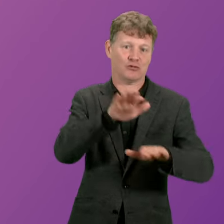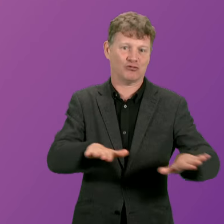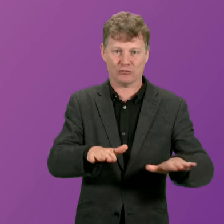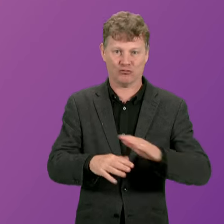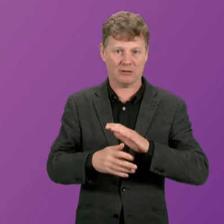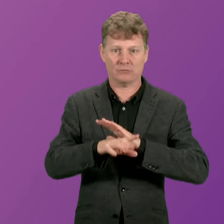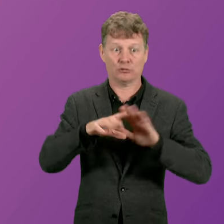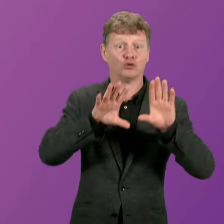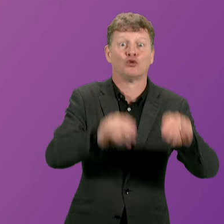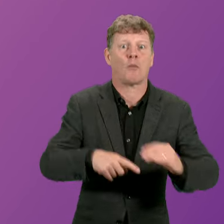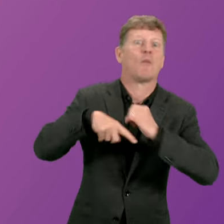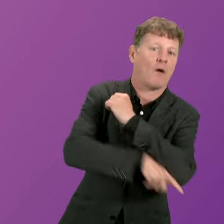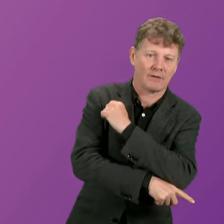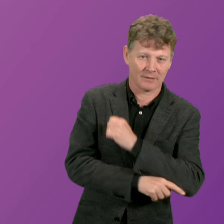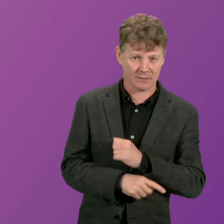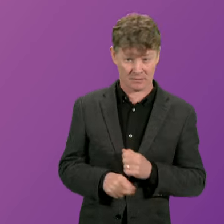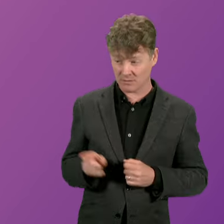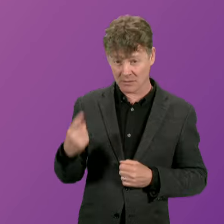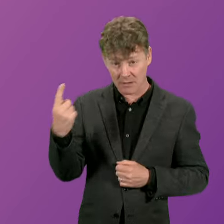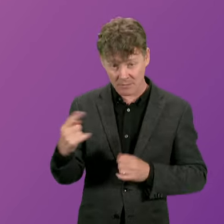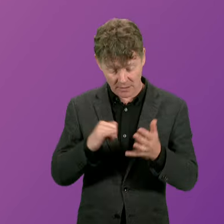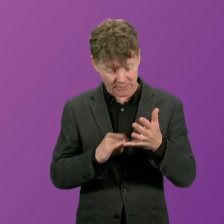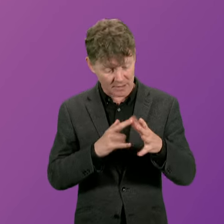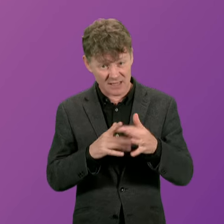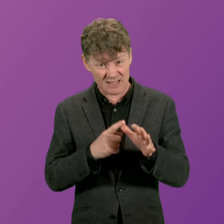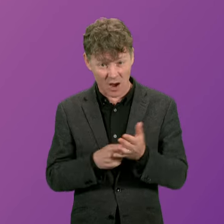When Anas Sarwar comes to the Parliament and wants to challenge me about the record of the